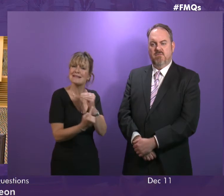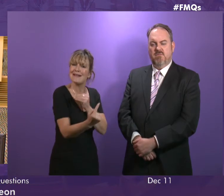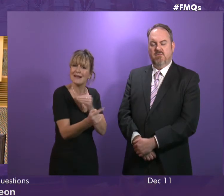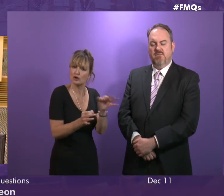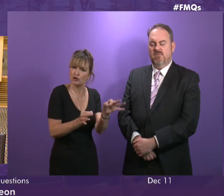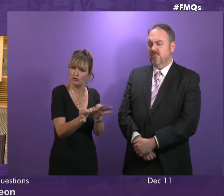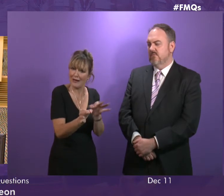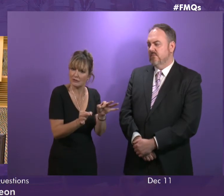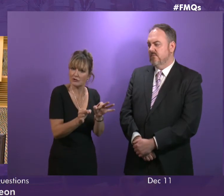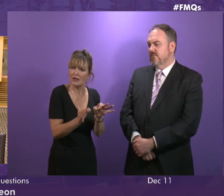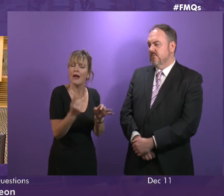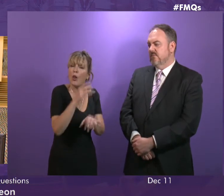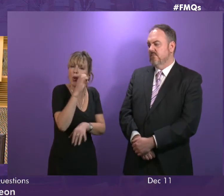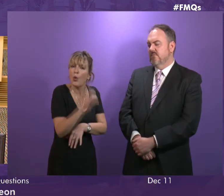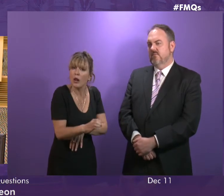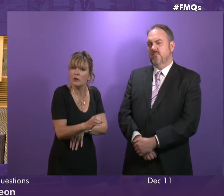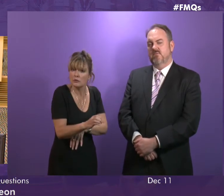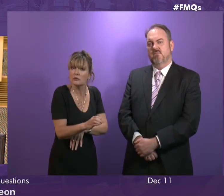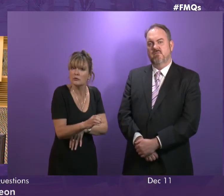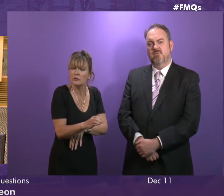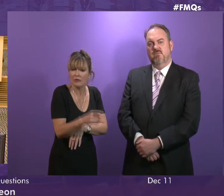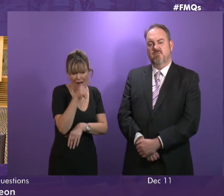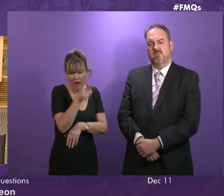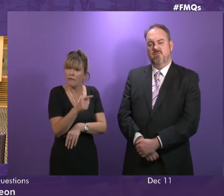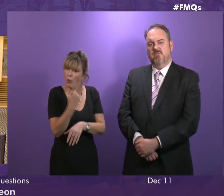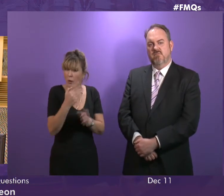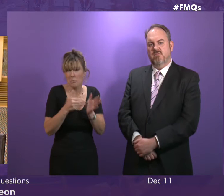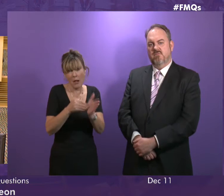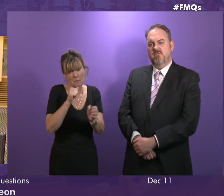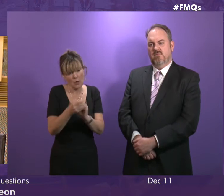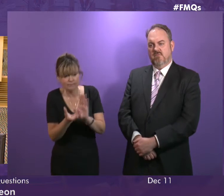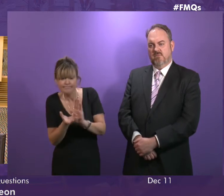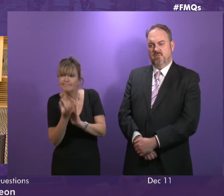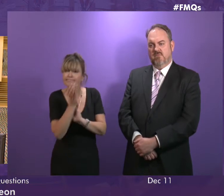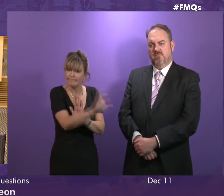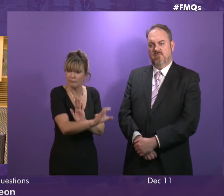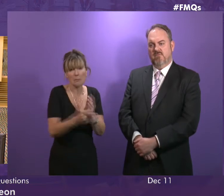and loneliness, which is supported with up to £1 million in funding. This year, we have